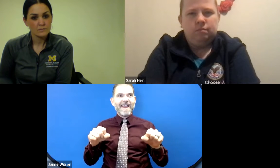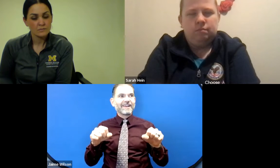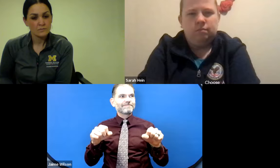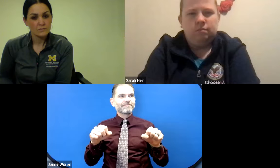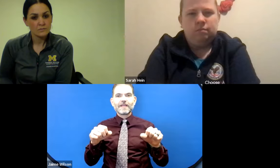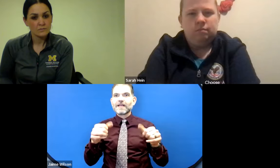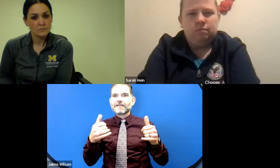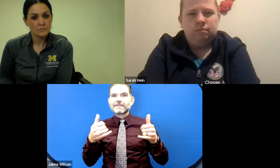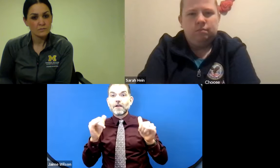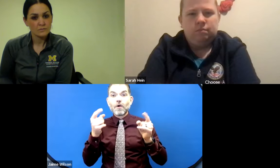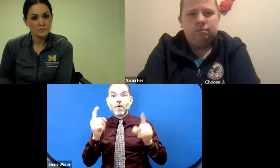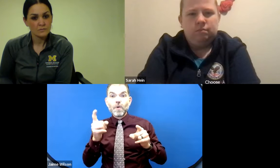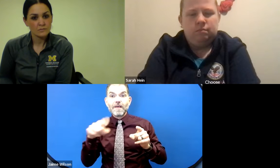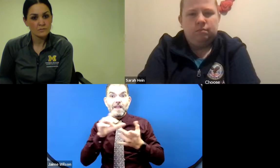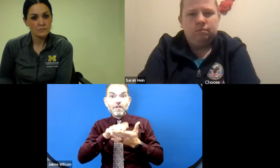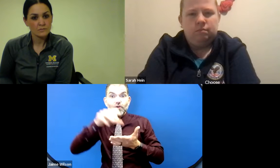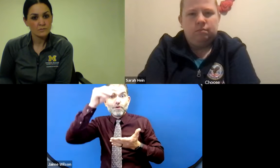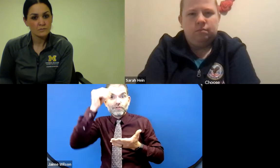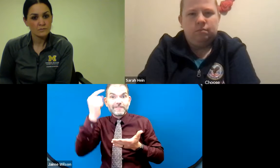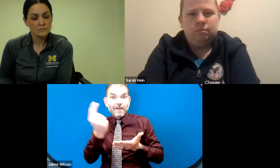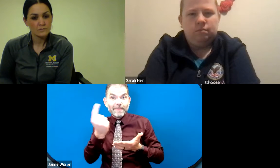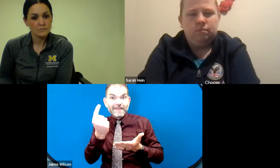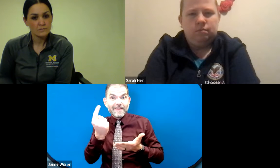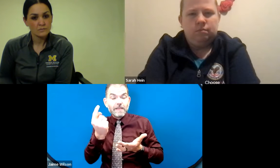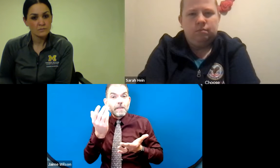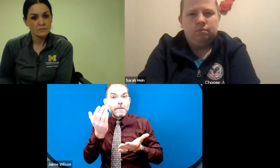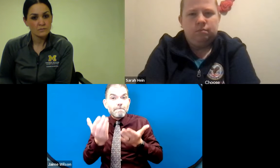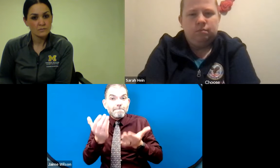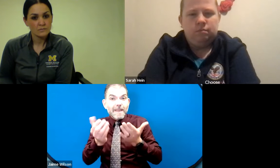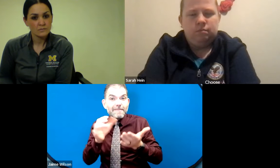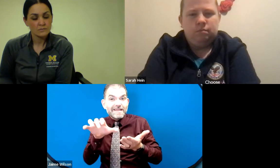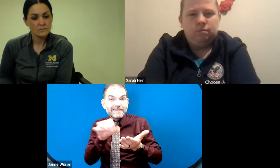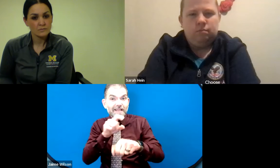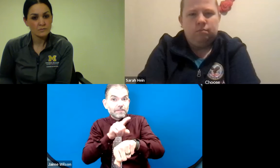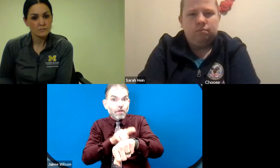ASL Interpreter: Older people can ASL Interpreter: well, when they learn something new.